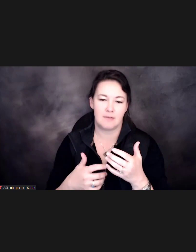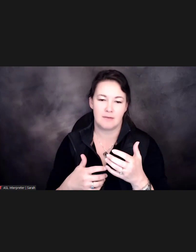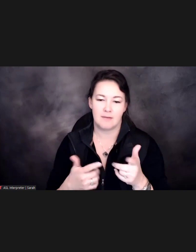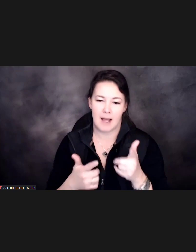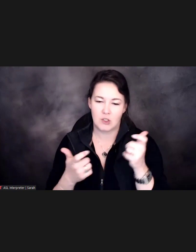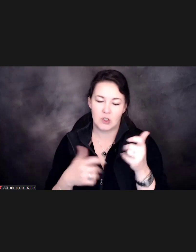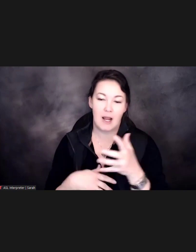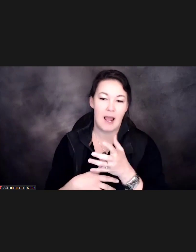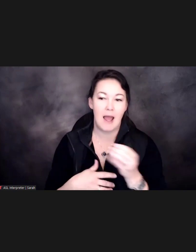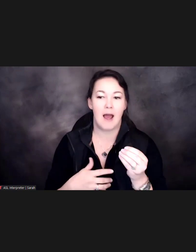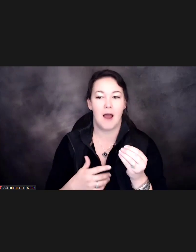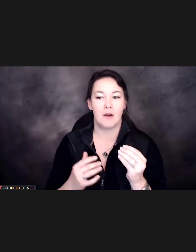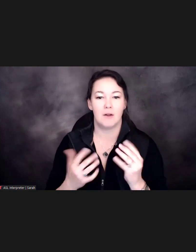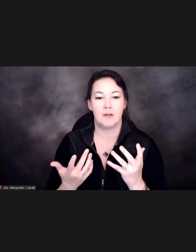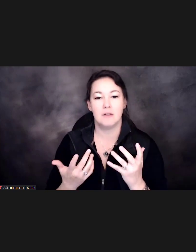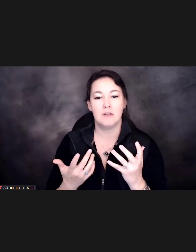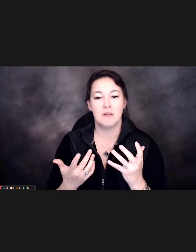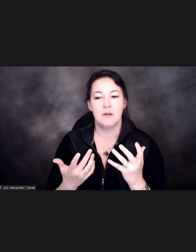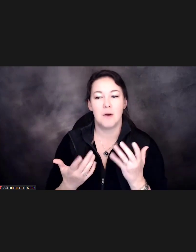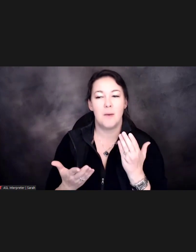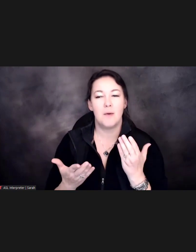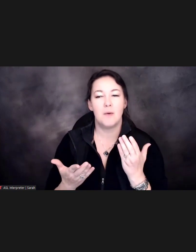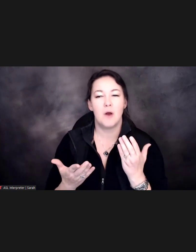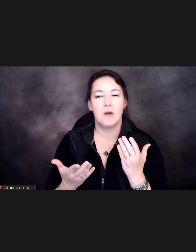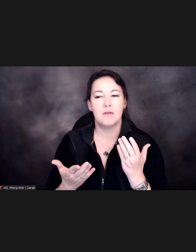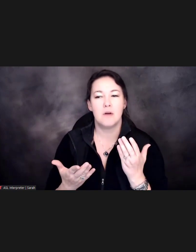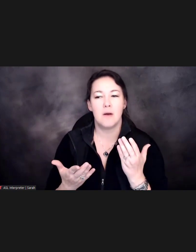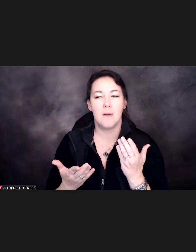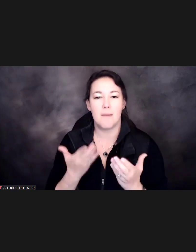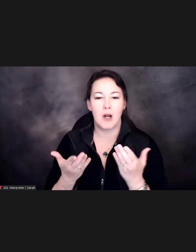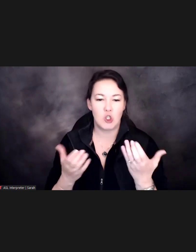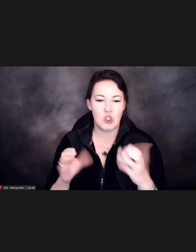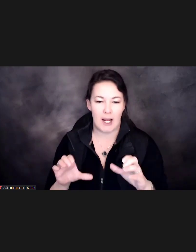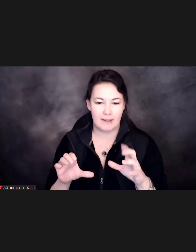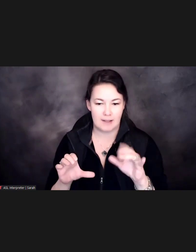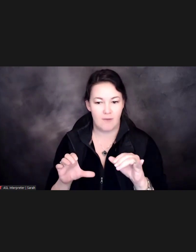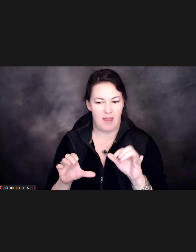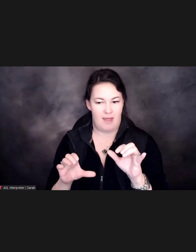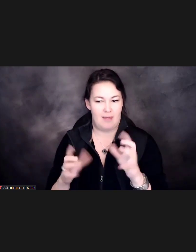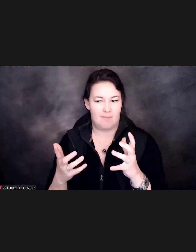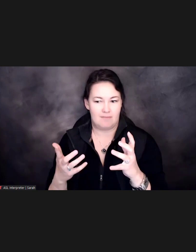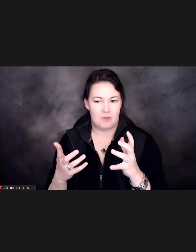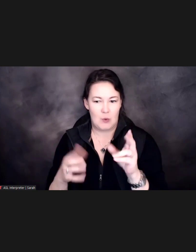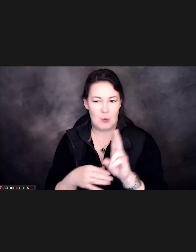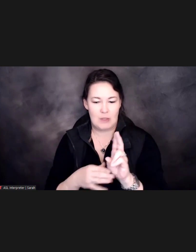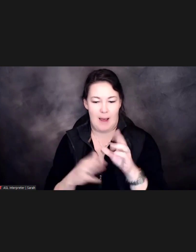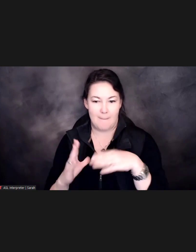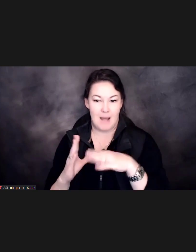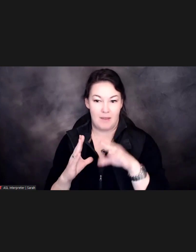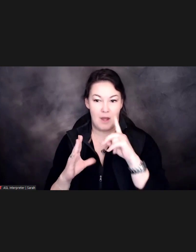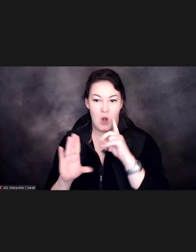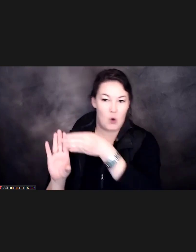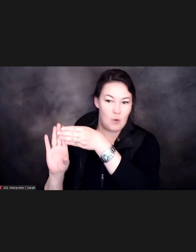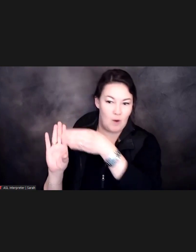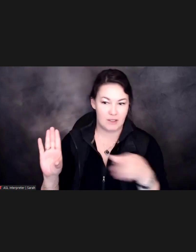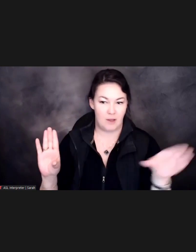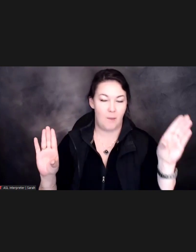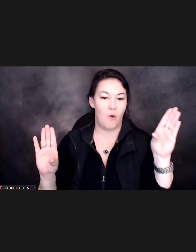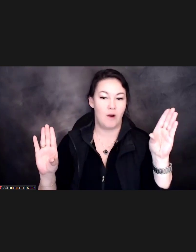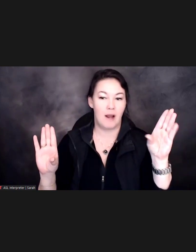far more likely to be a method that'll work across the board, with all children in that 3 to 5 age group that you'd be screening,